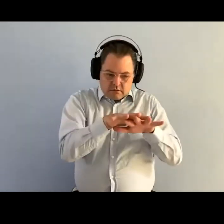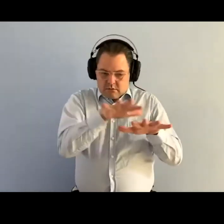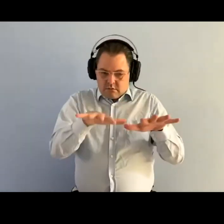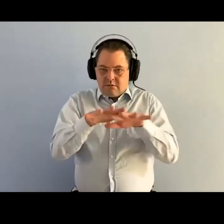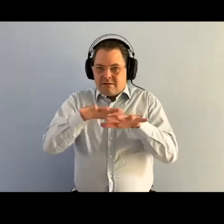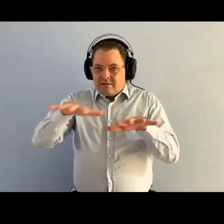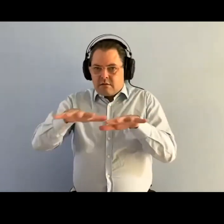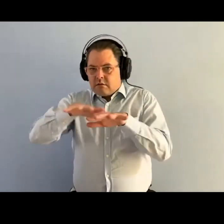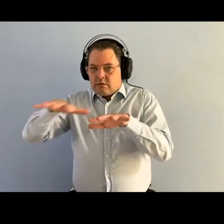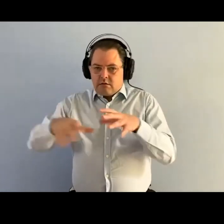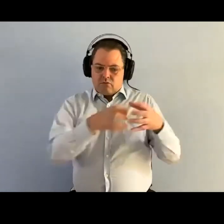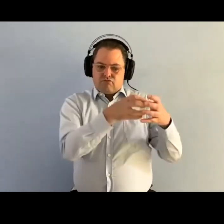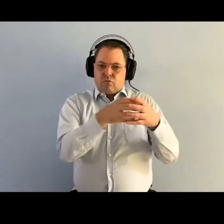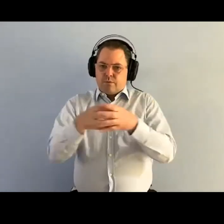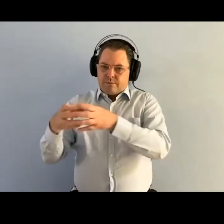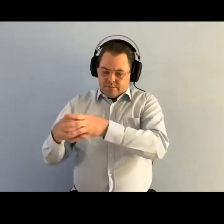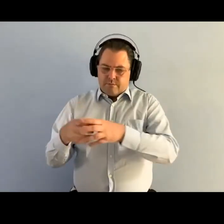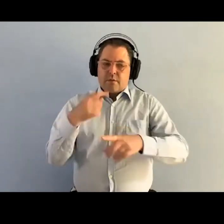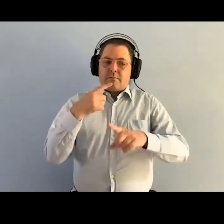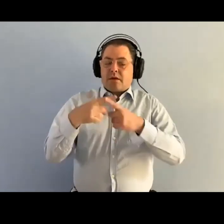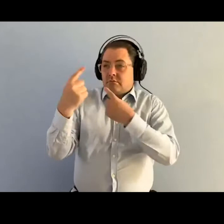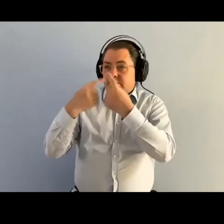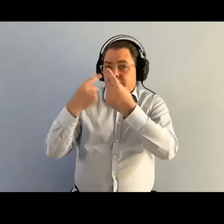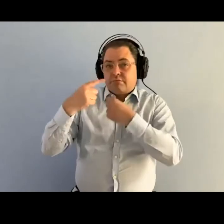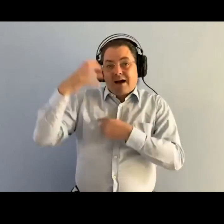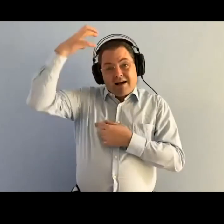We have provided various support, segregated data